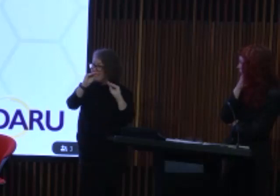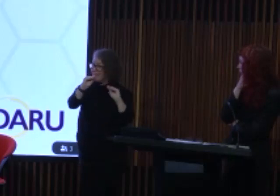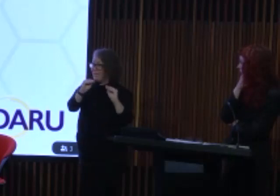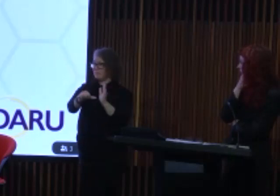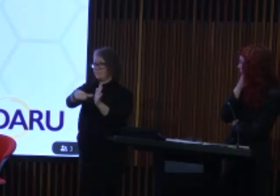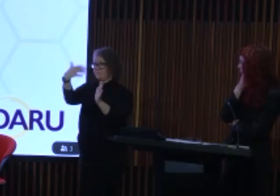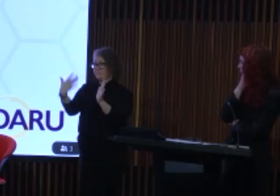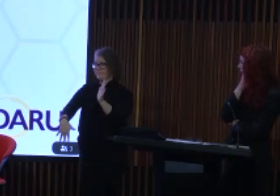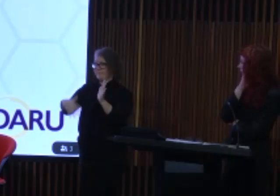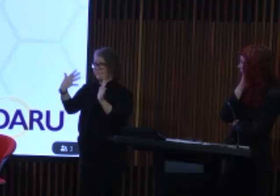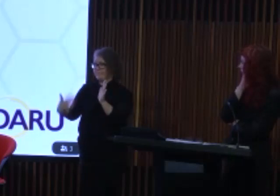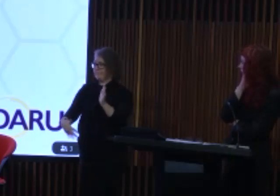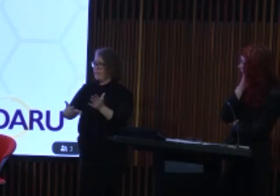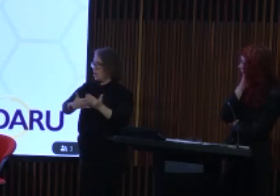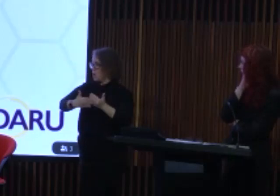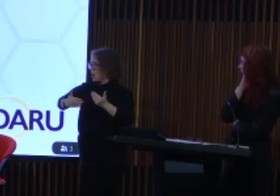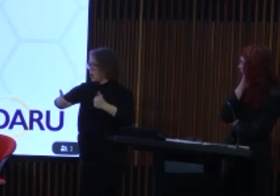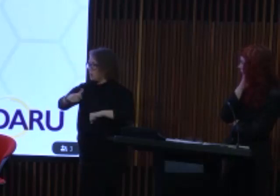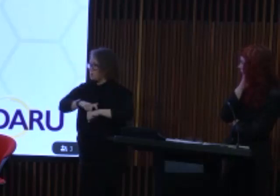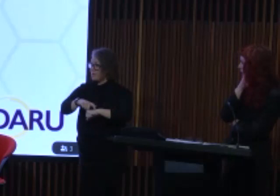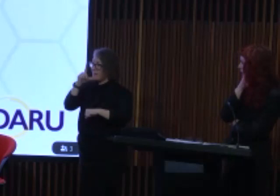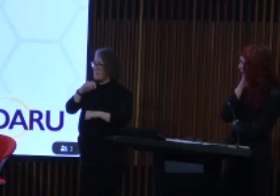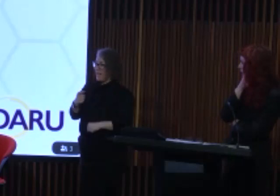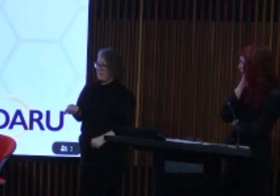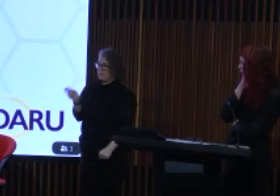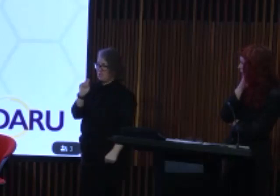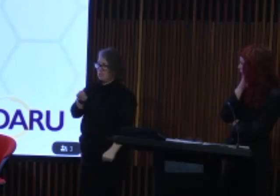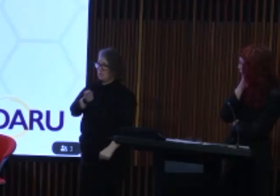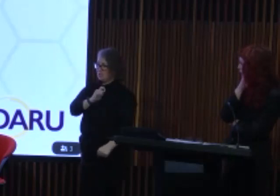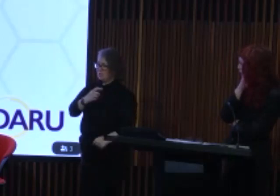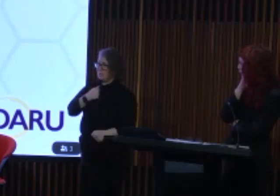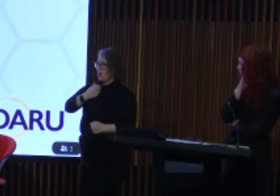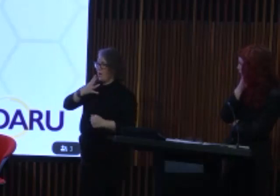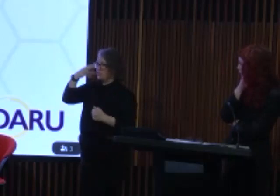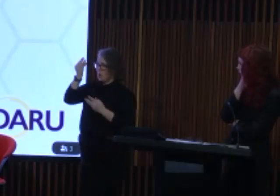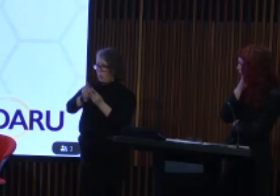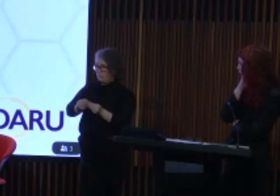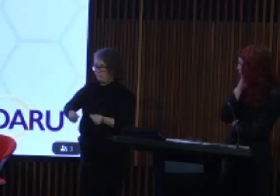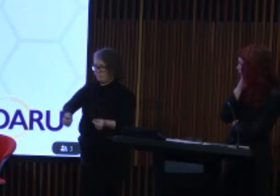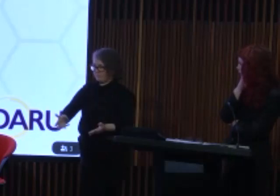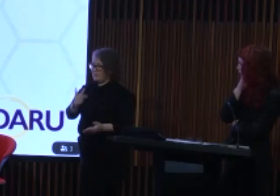very, very long and it can be soul destroying and it actually exacerbates conditions in